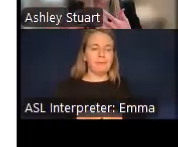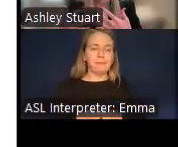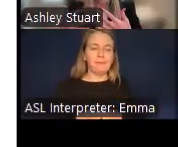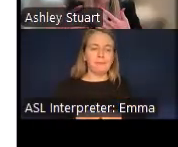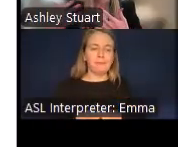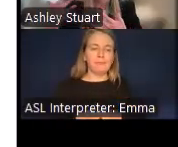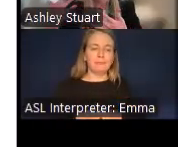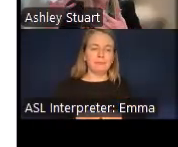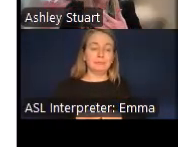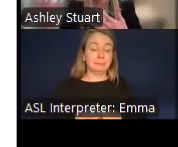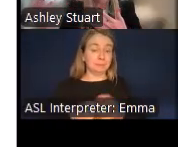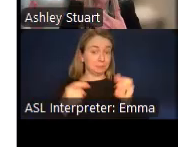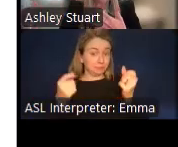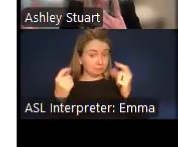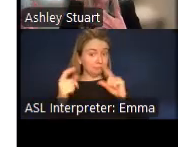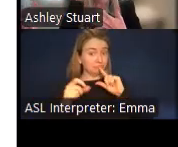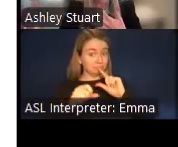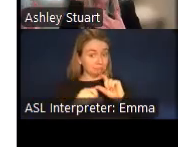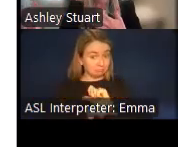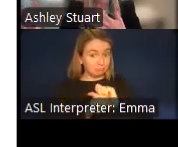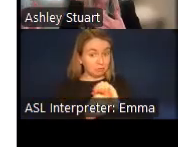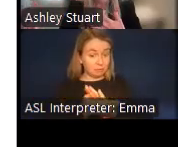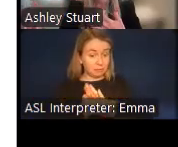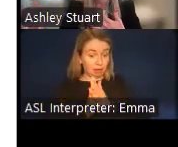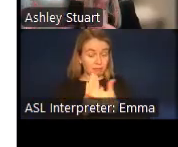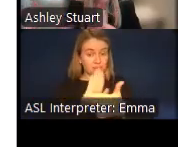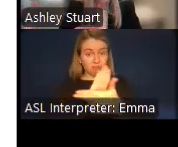the the thing that really makes it into a separation disorder is